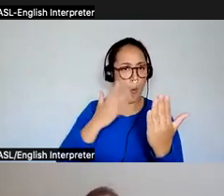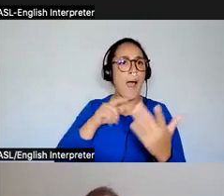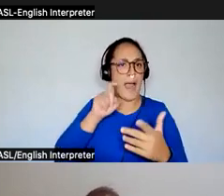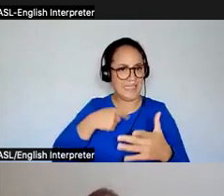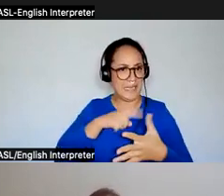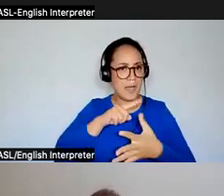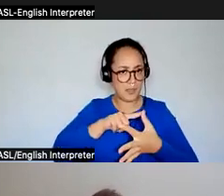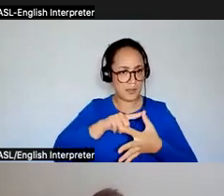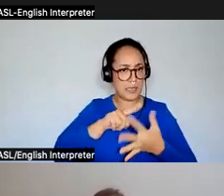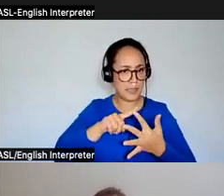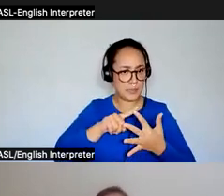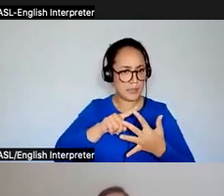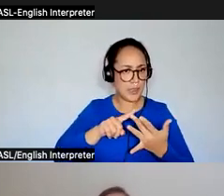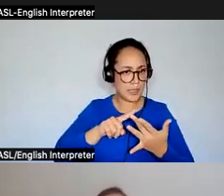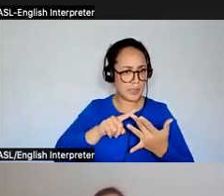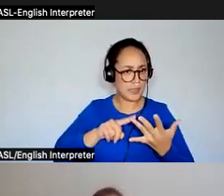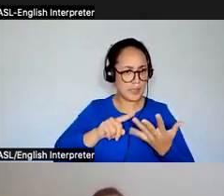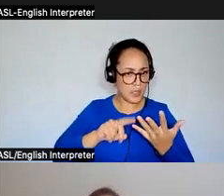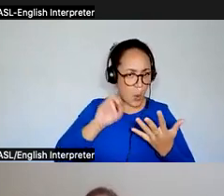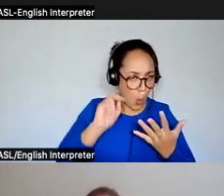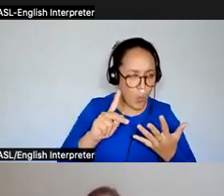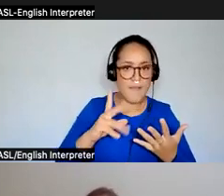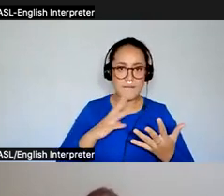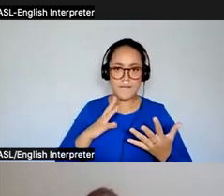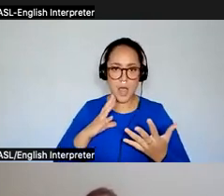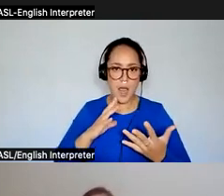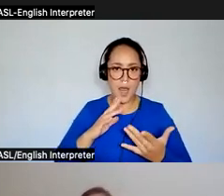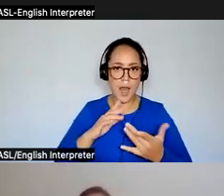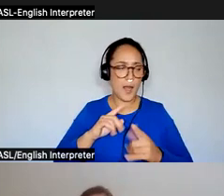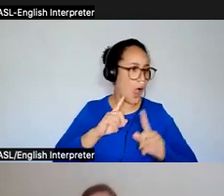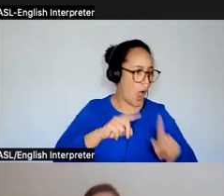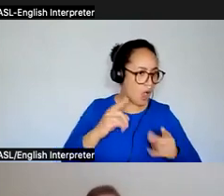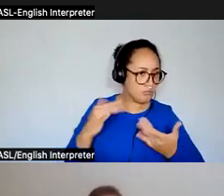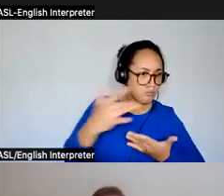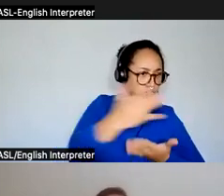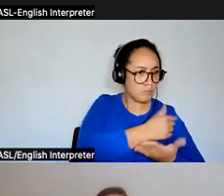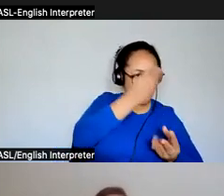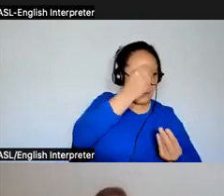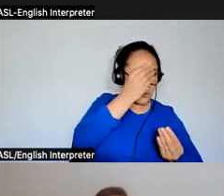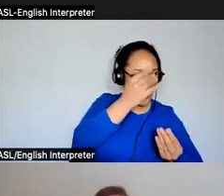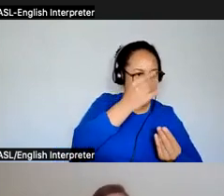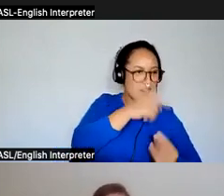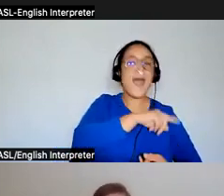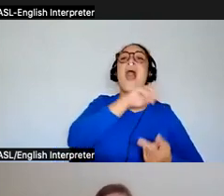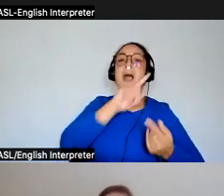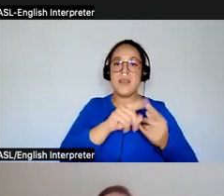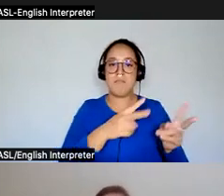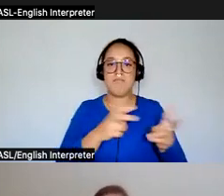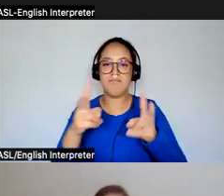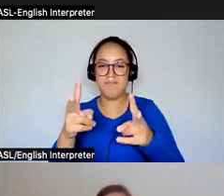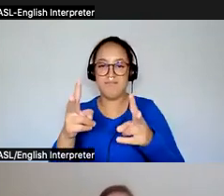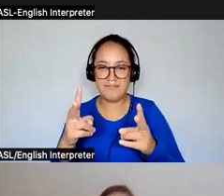it takes more time. And some other things are easy. So you can do it a bit later.